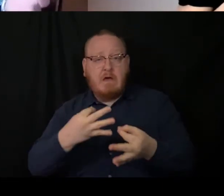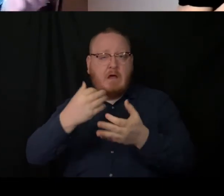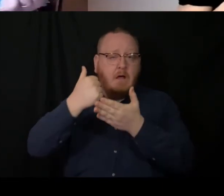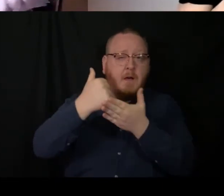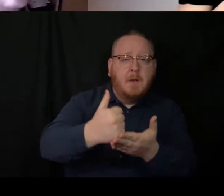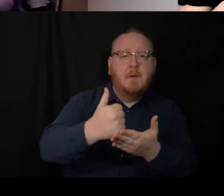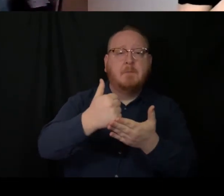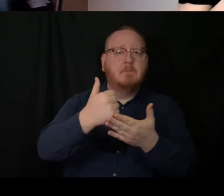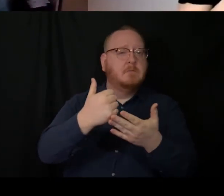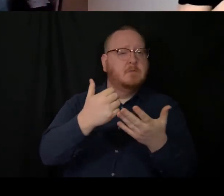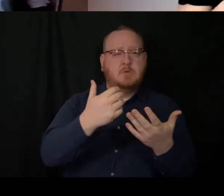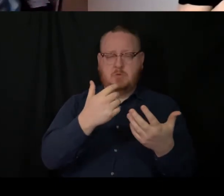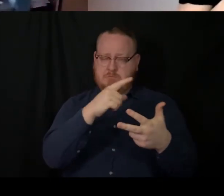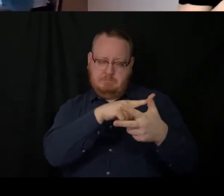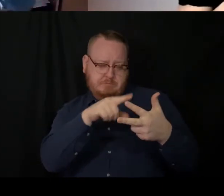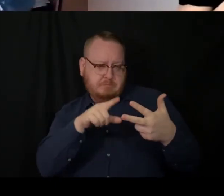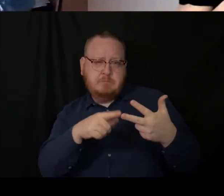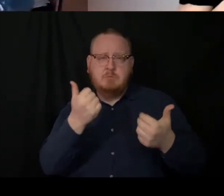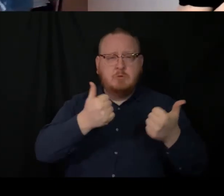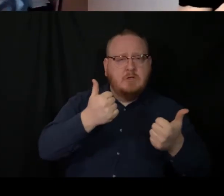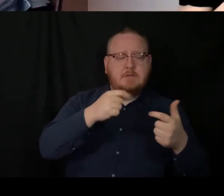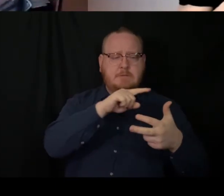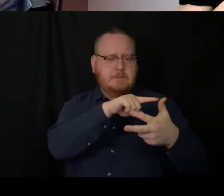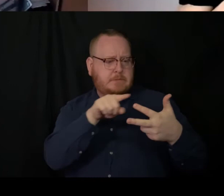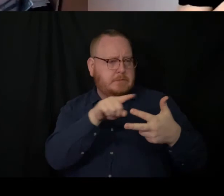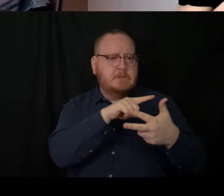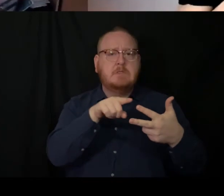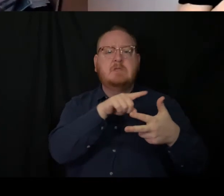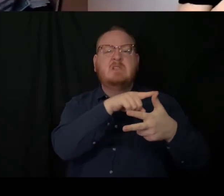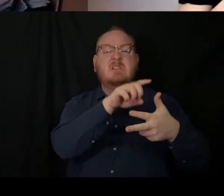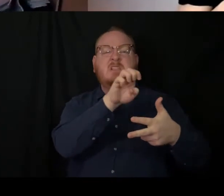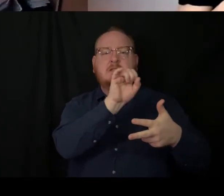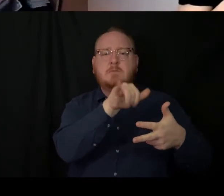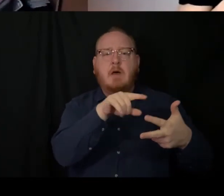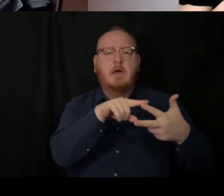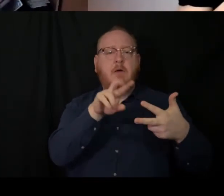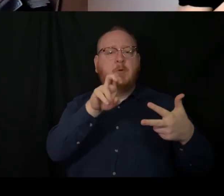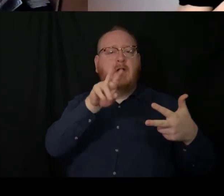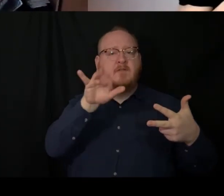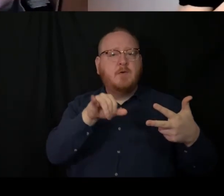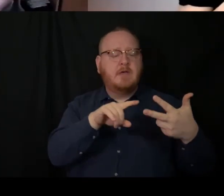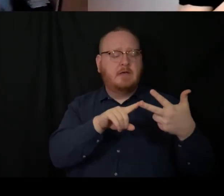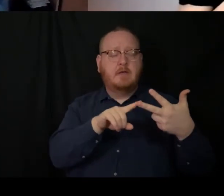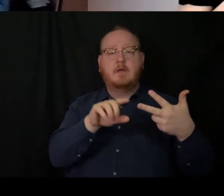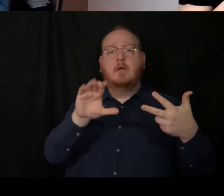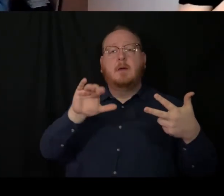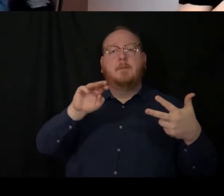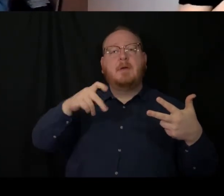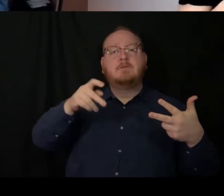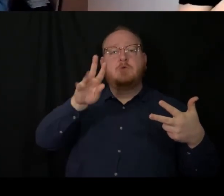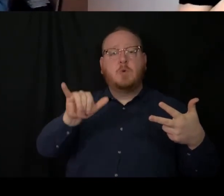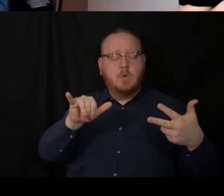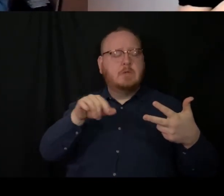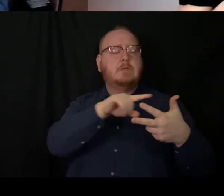between these three services, extended school year recovery services and compensatory services reach out to Janel and